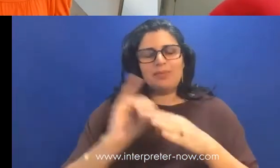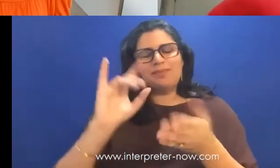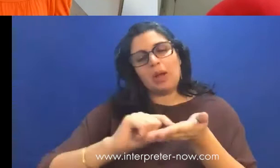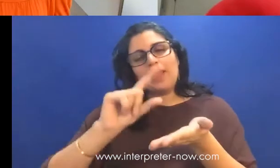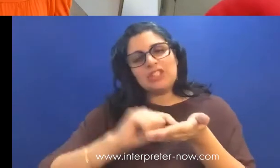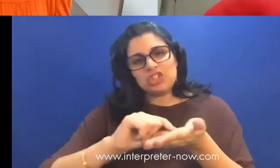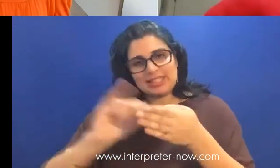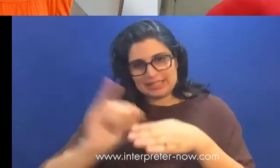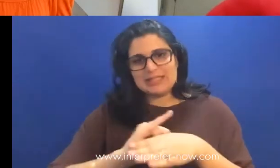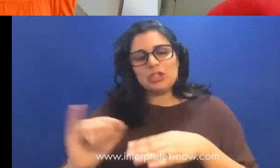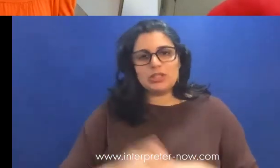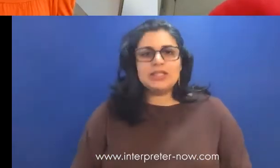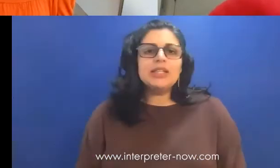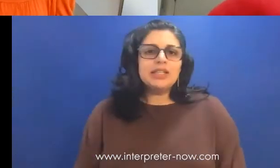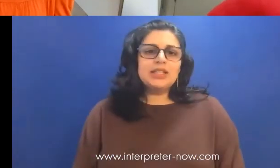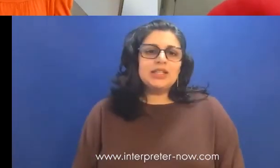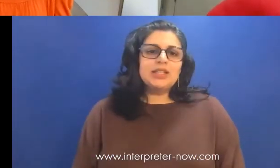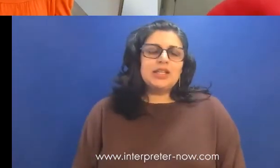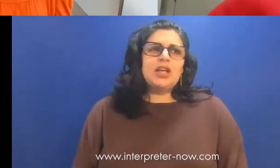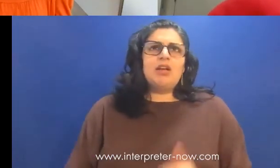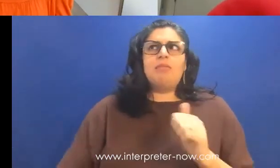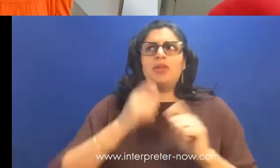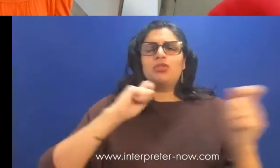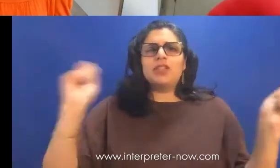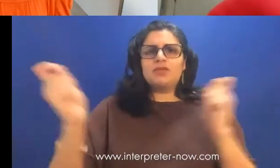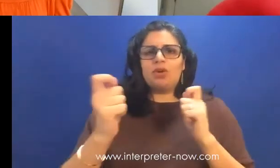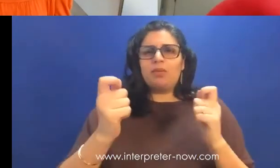But one of the most transformative books that I read, and I recommend it in my own book,